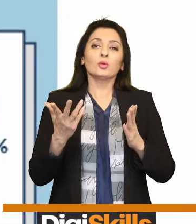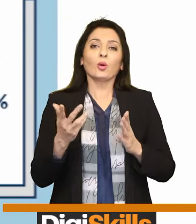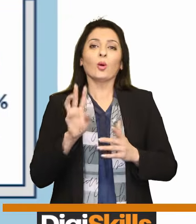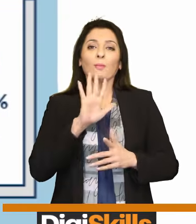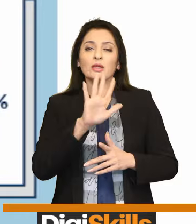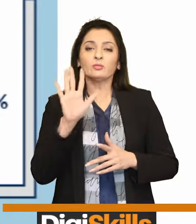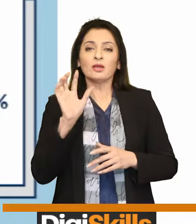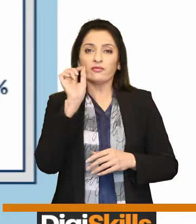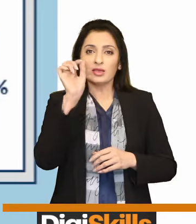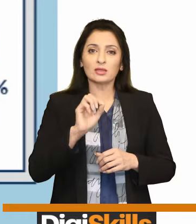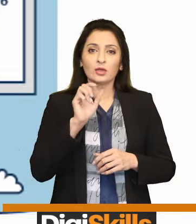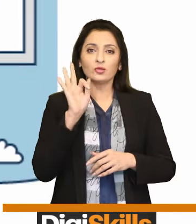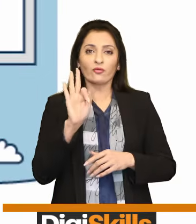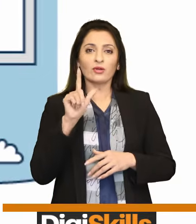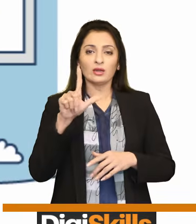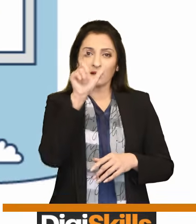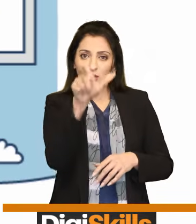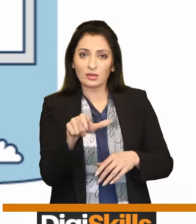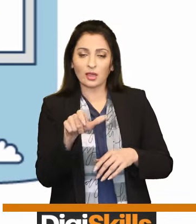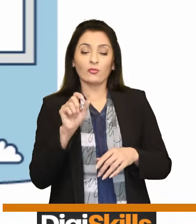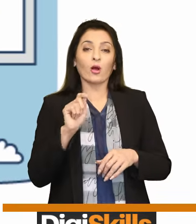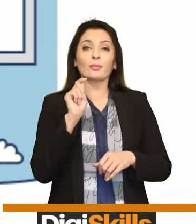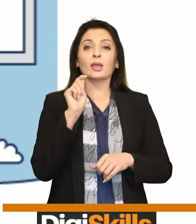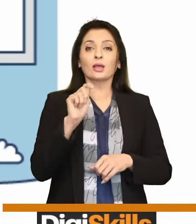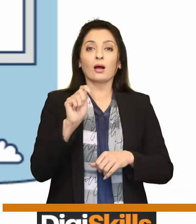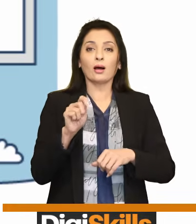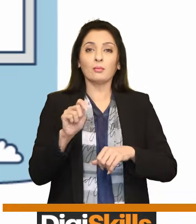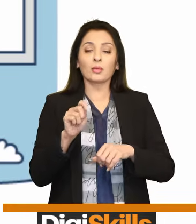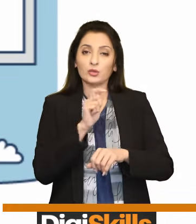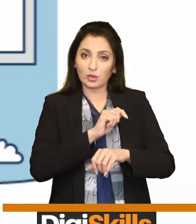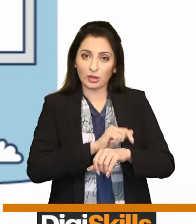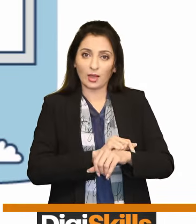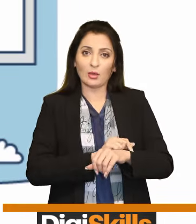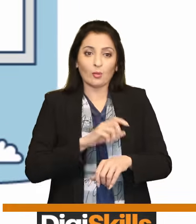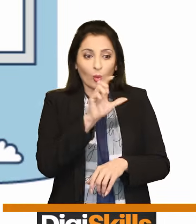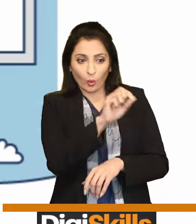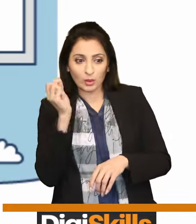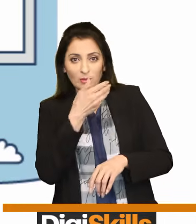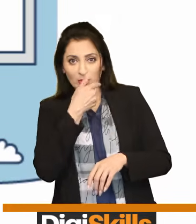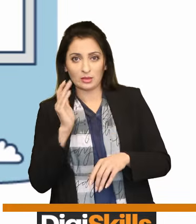55 % freelancer select their working hours on their own.